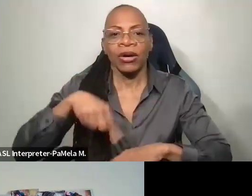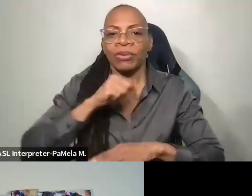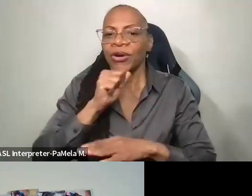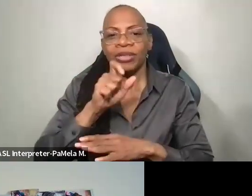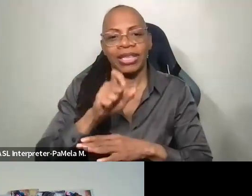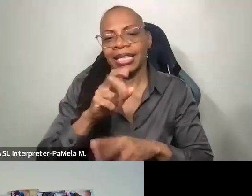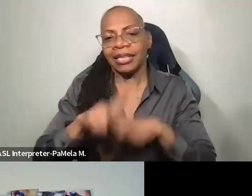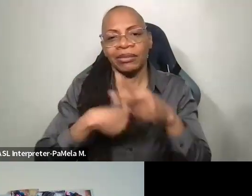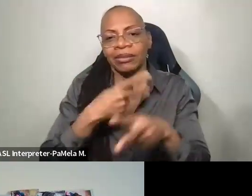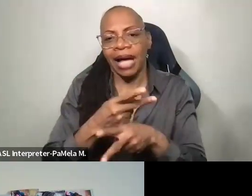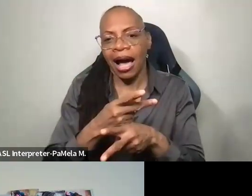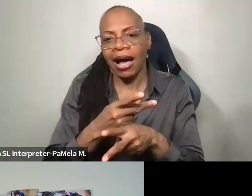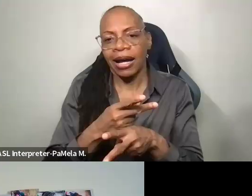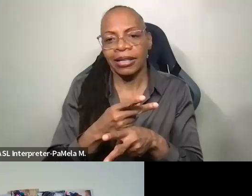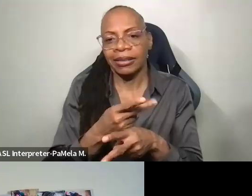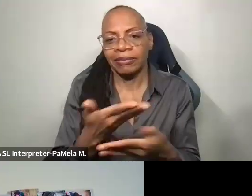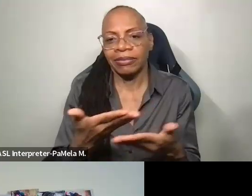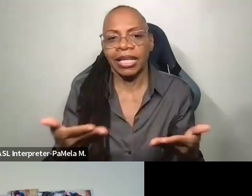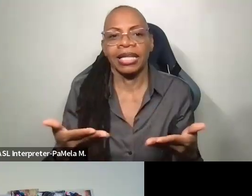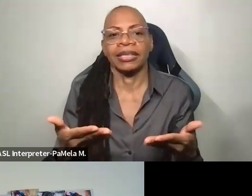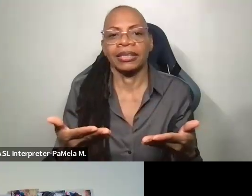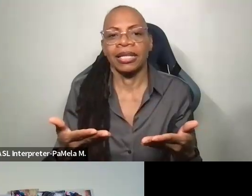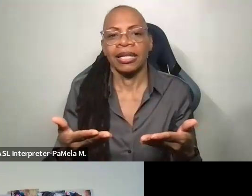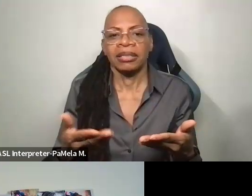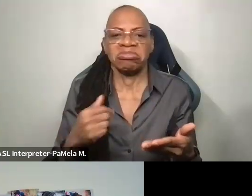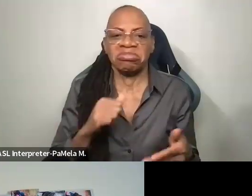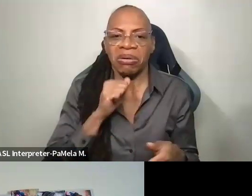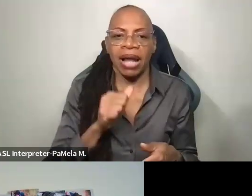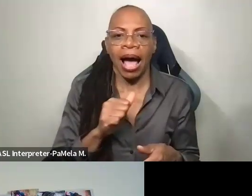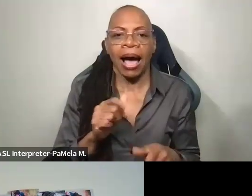and then you would definitely want to record. So I would just say yes, record them all.